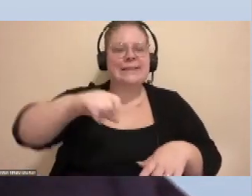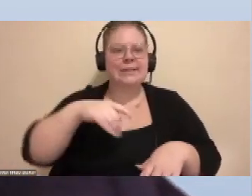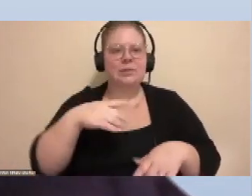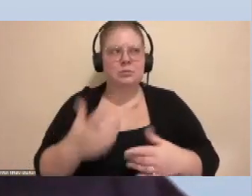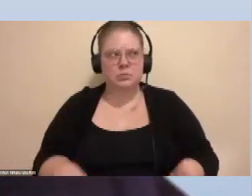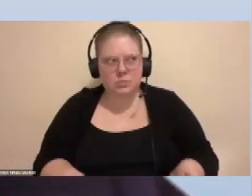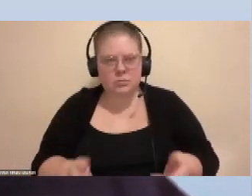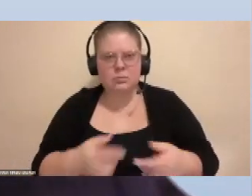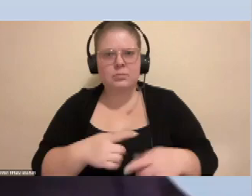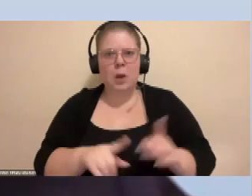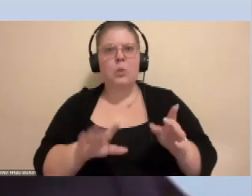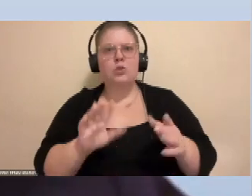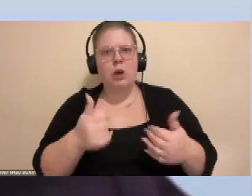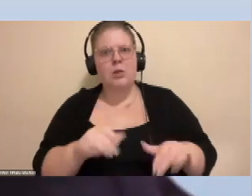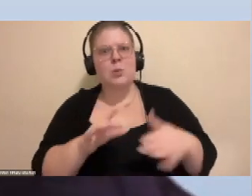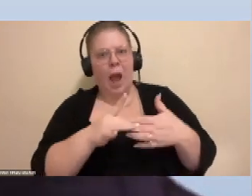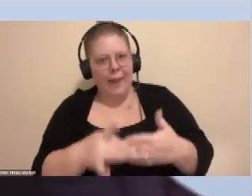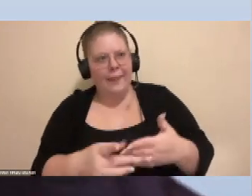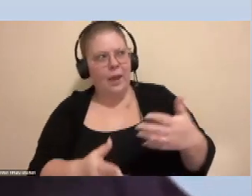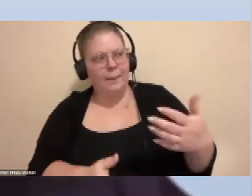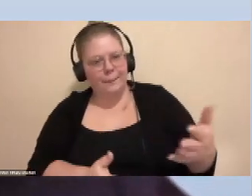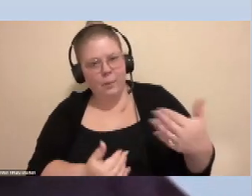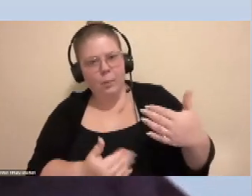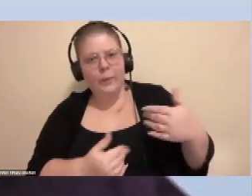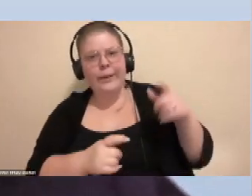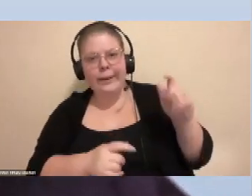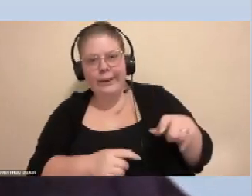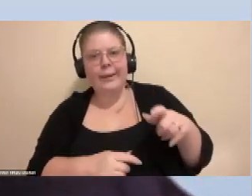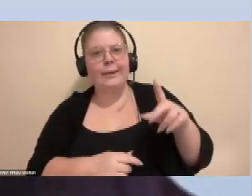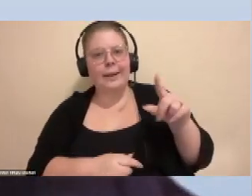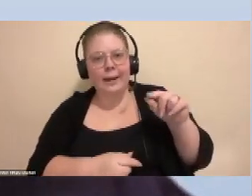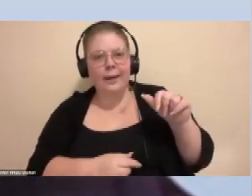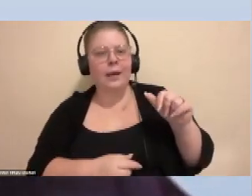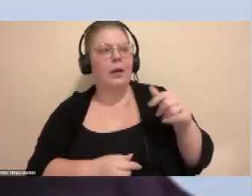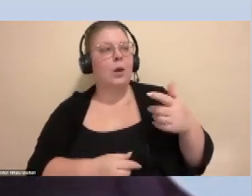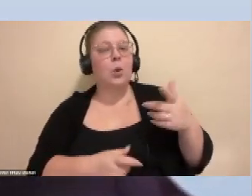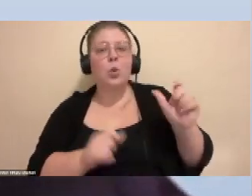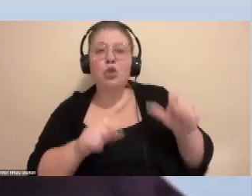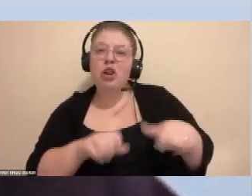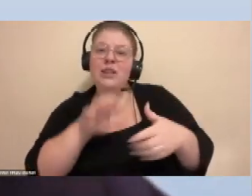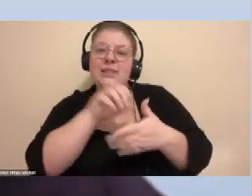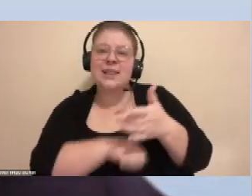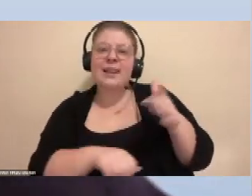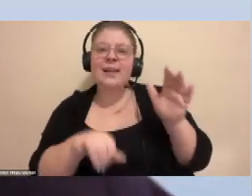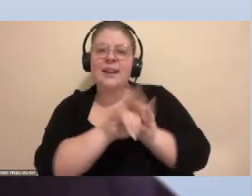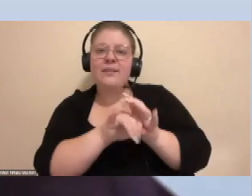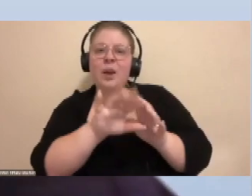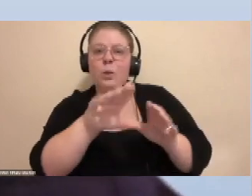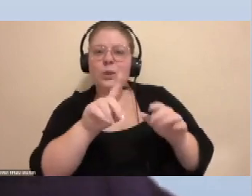well, you can provide things this way. You can deidentify your data in these regards.